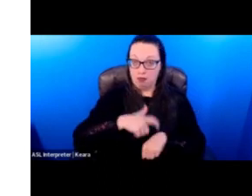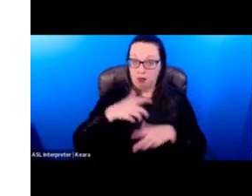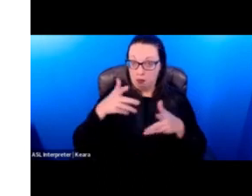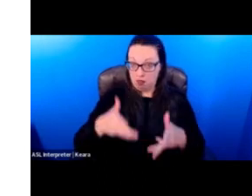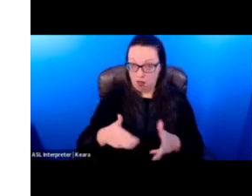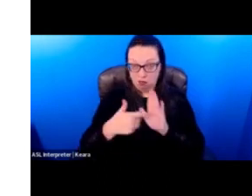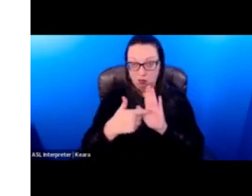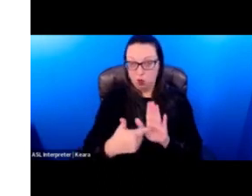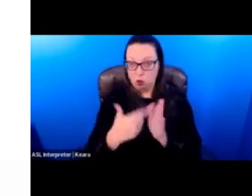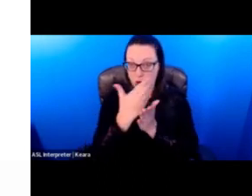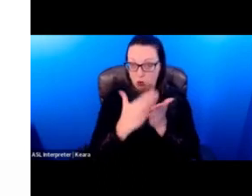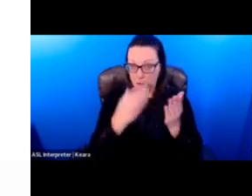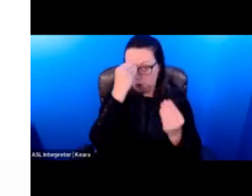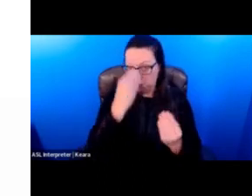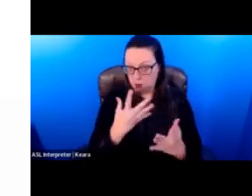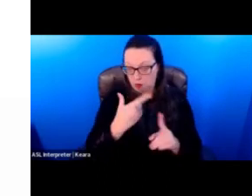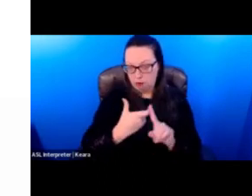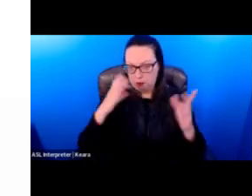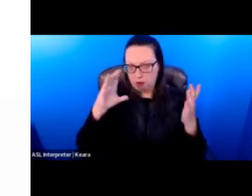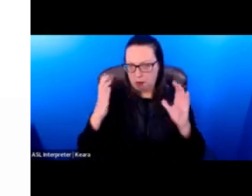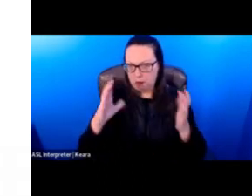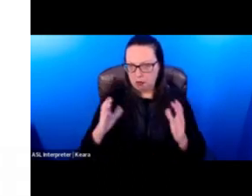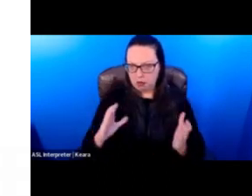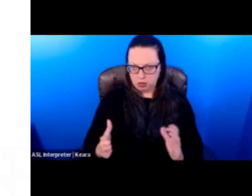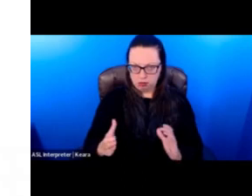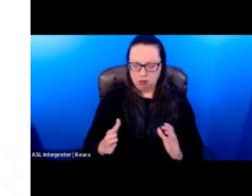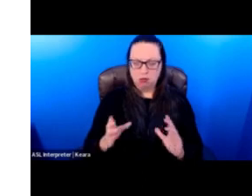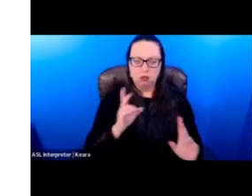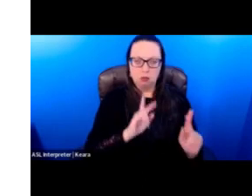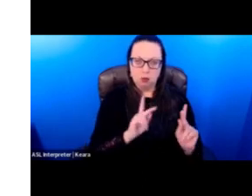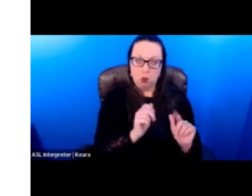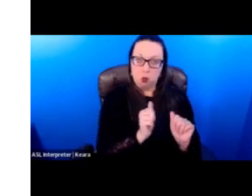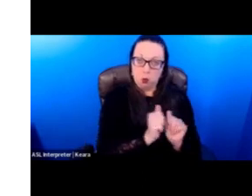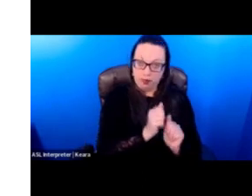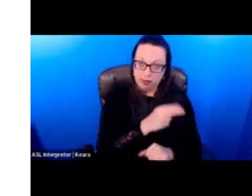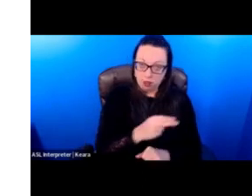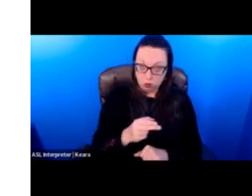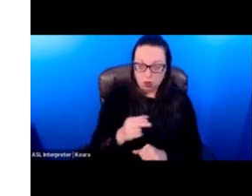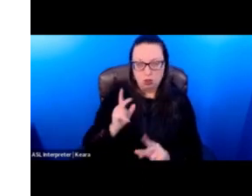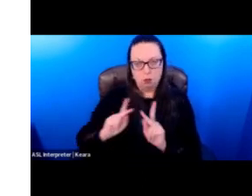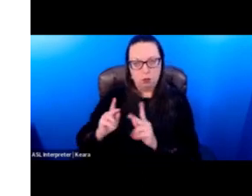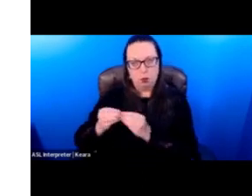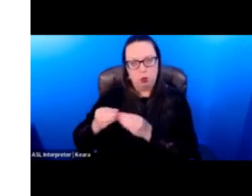the data that came from comparing those who had a history of TBI and those who did not next.